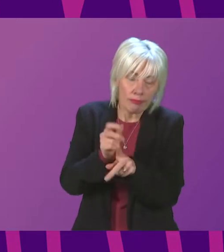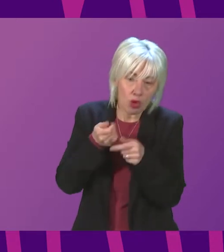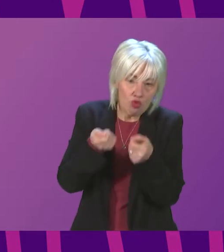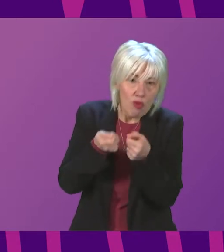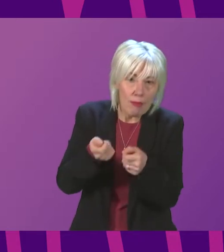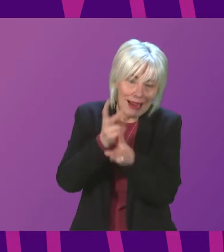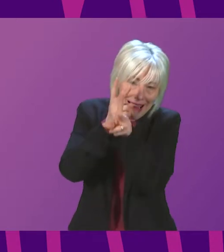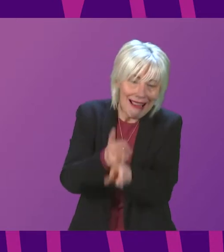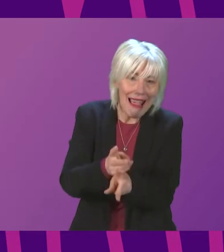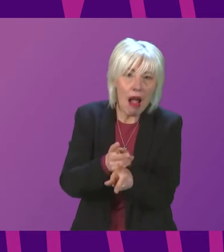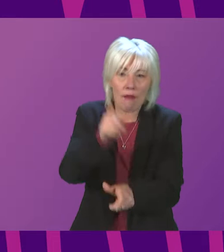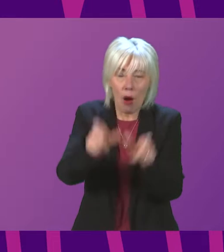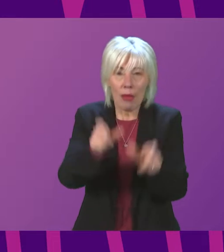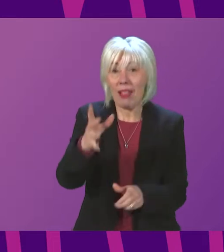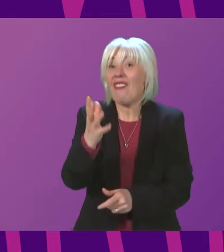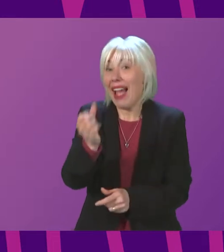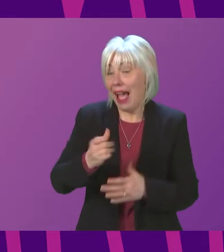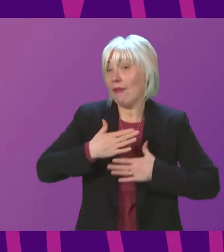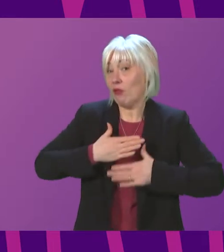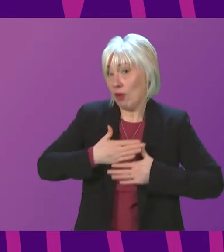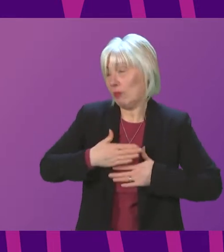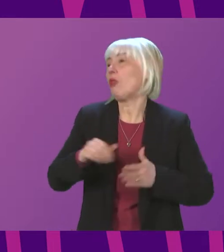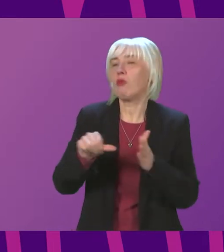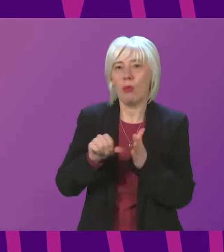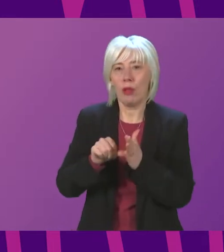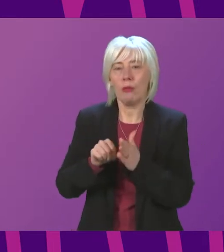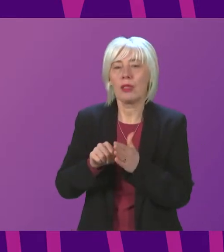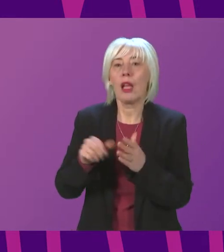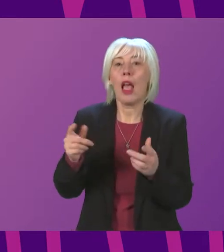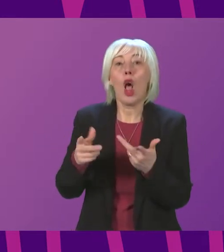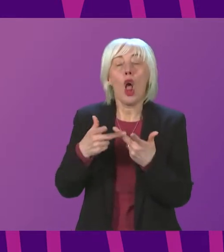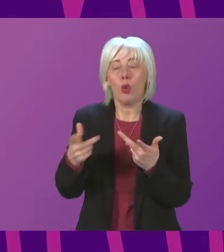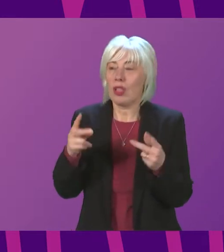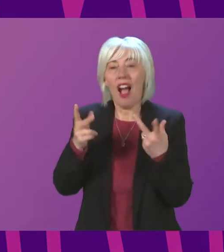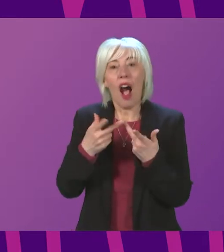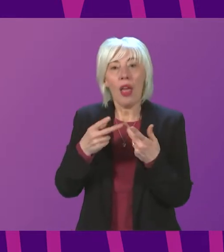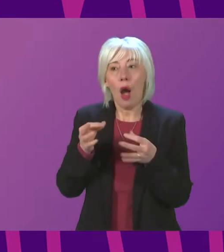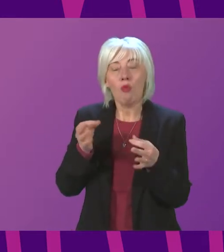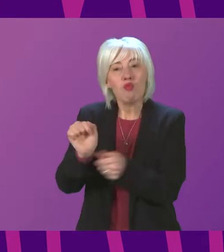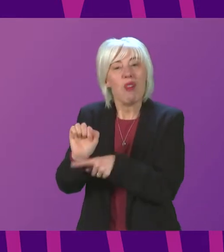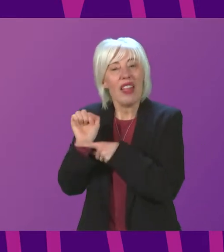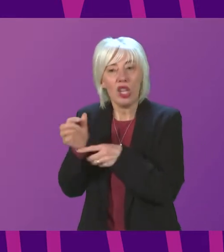The plan works alongside existing prevention strategies, including our air quality and